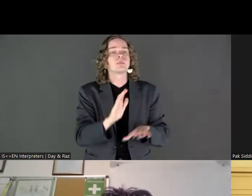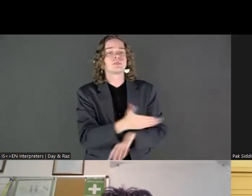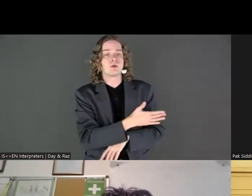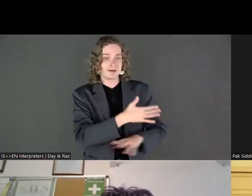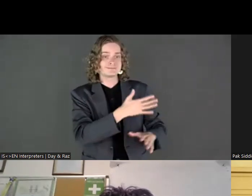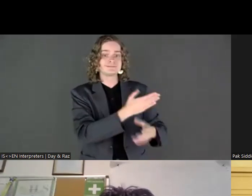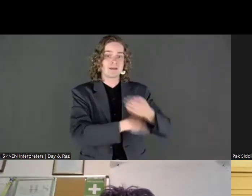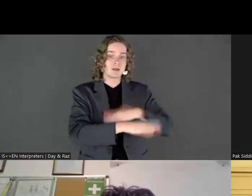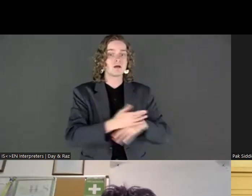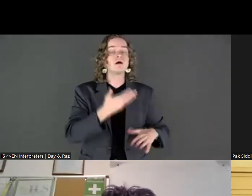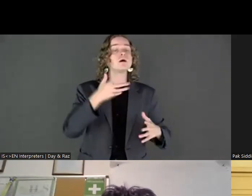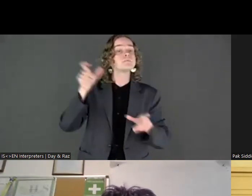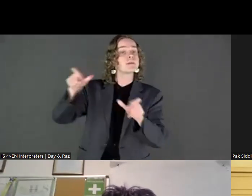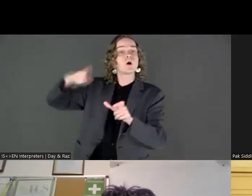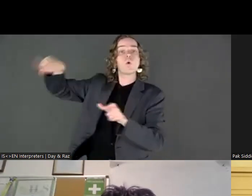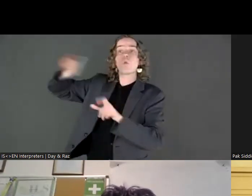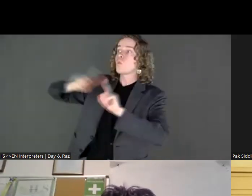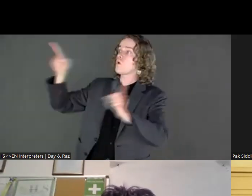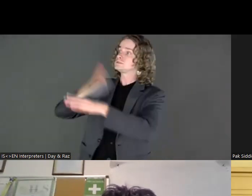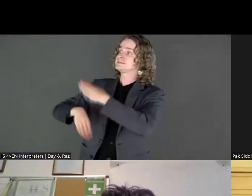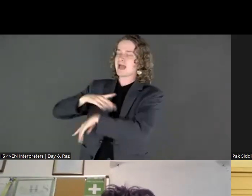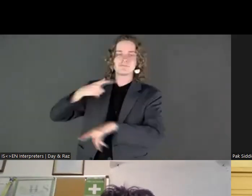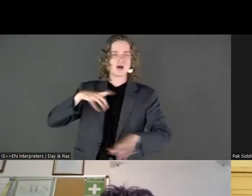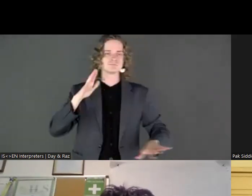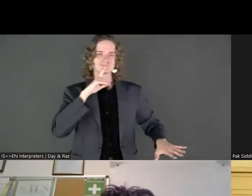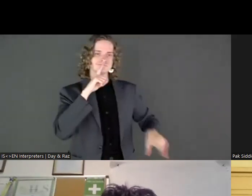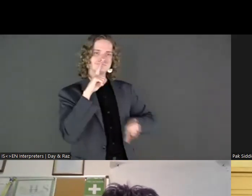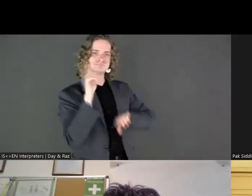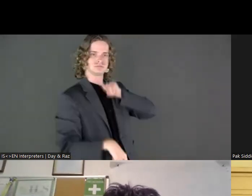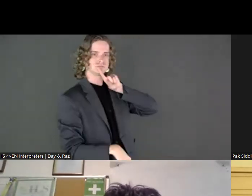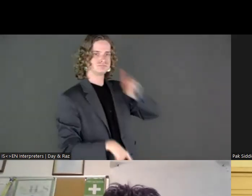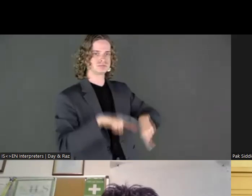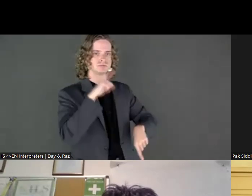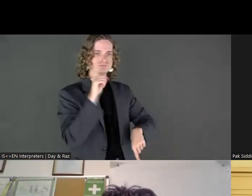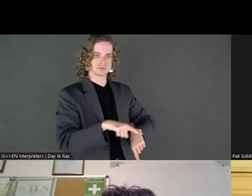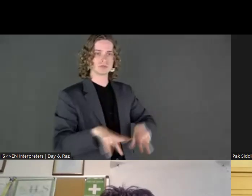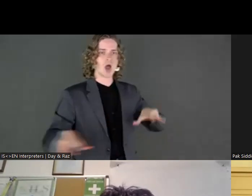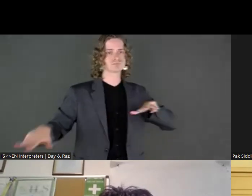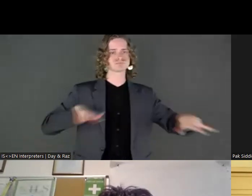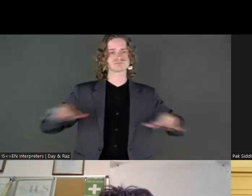tell us what to do. And we have to redo it. Afterwards, I gave you the examples,